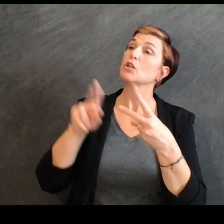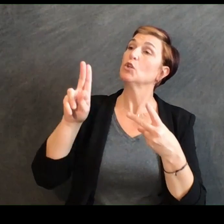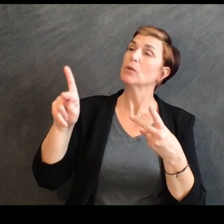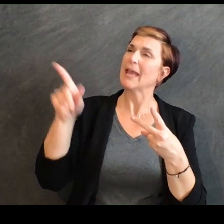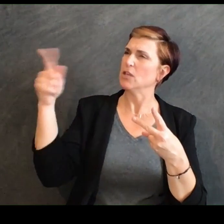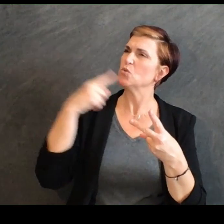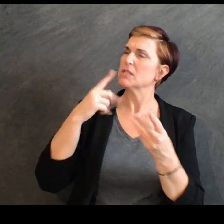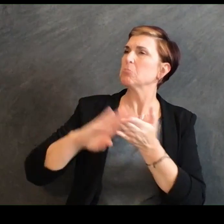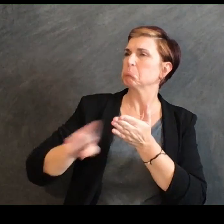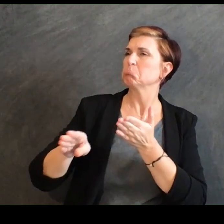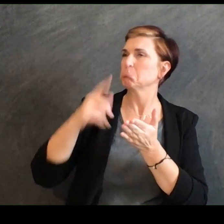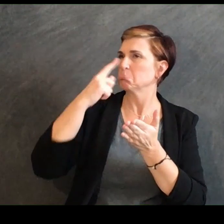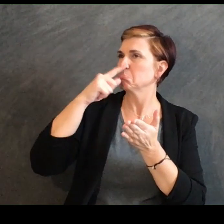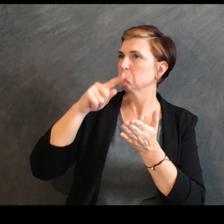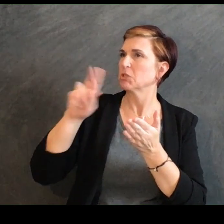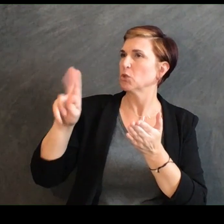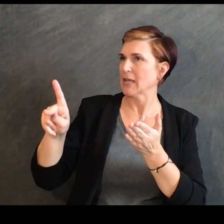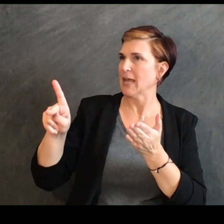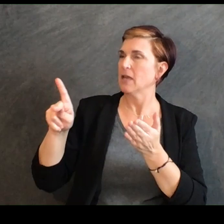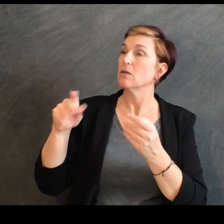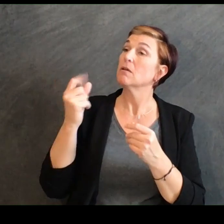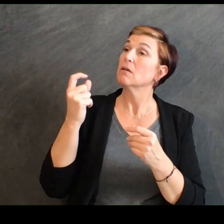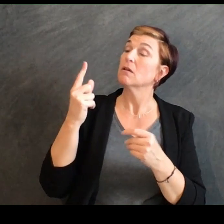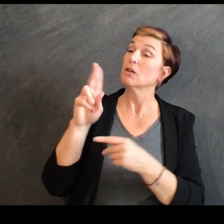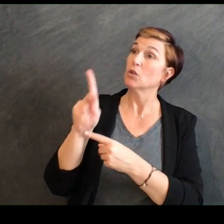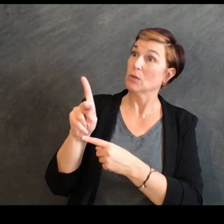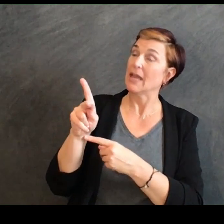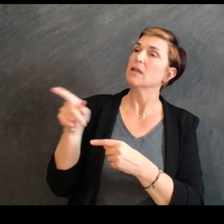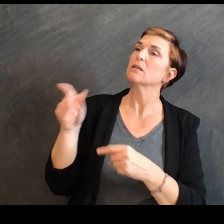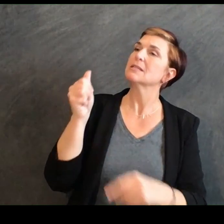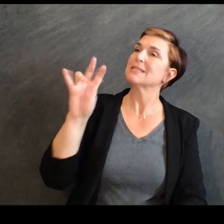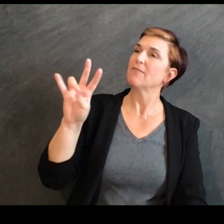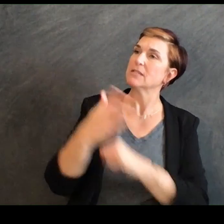countries that are in the so-called Schengen zone that have fewer